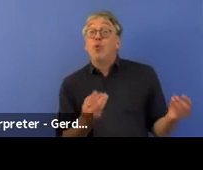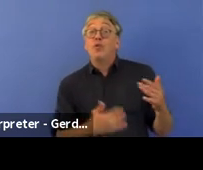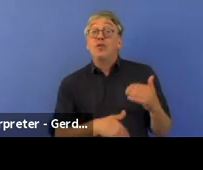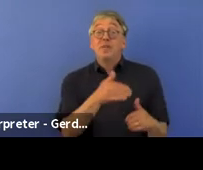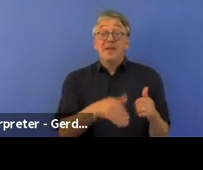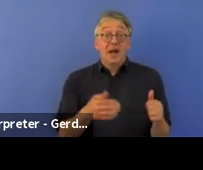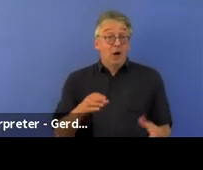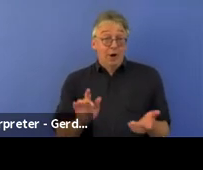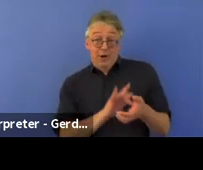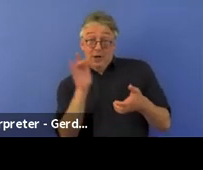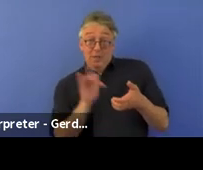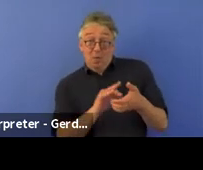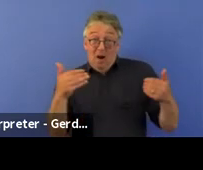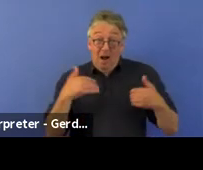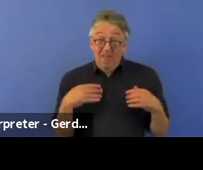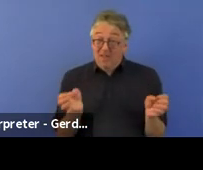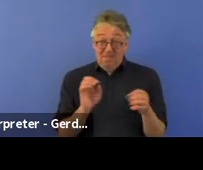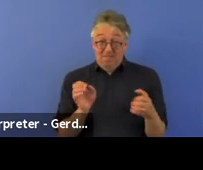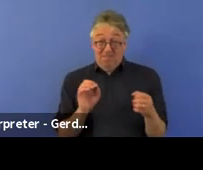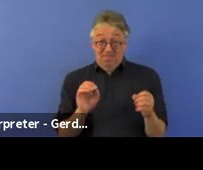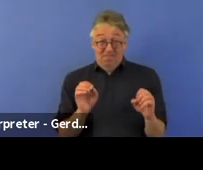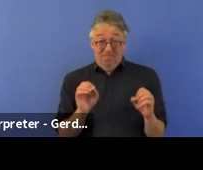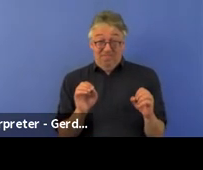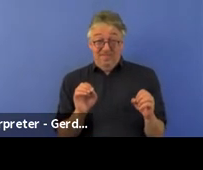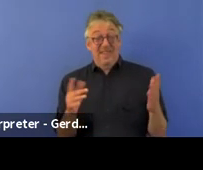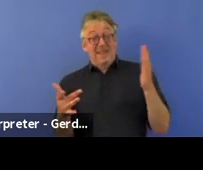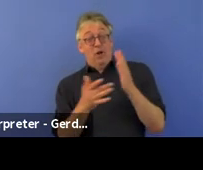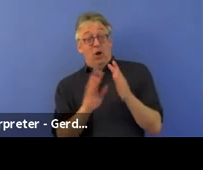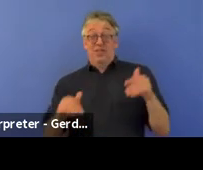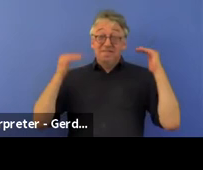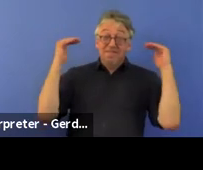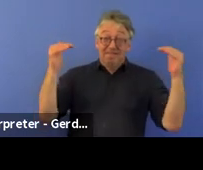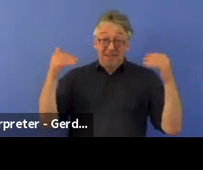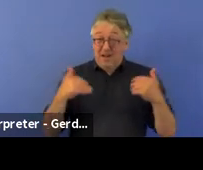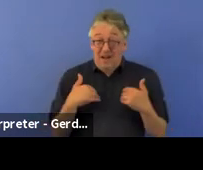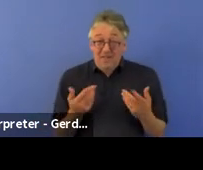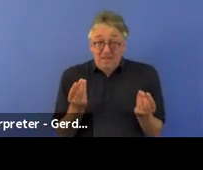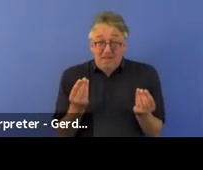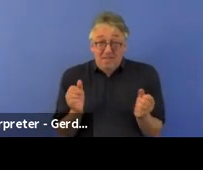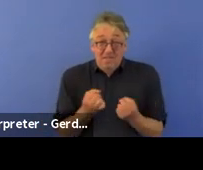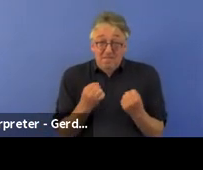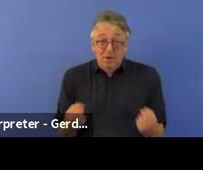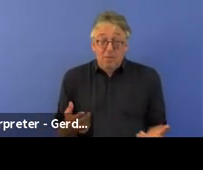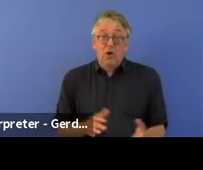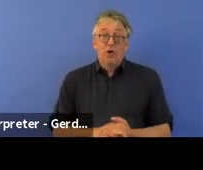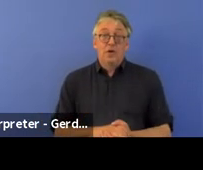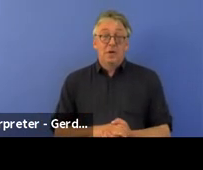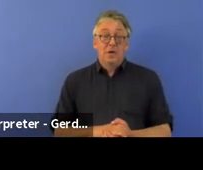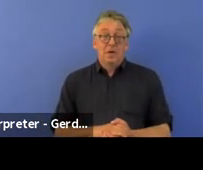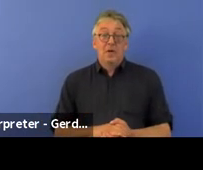weaker backgrounds. Because of their poor health condition, and so they are not able to afford technologies like